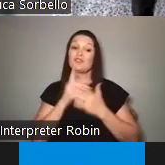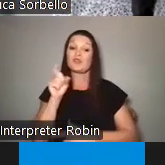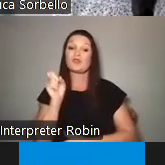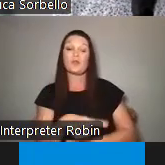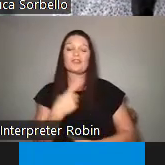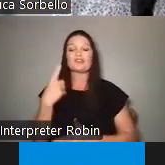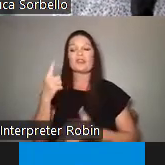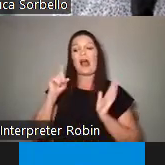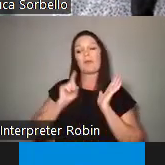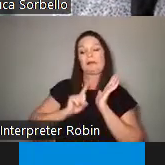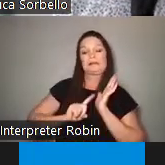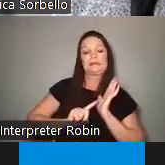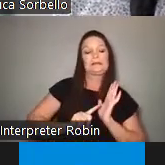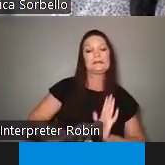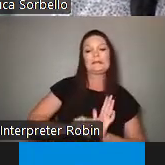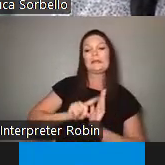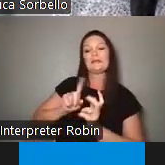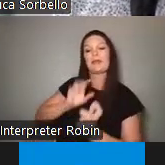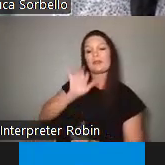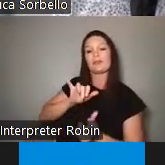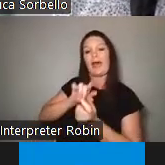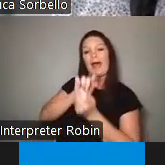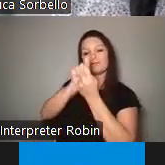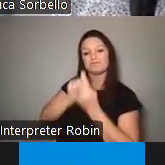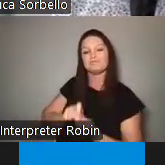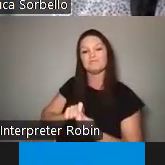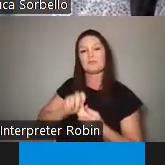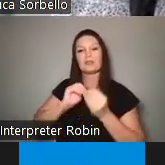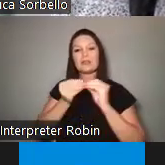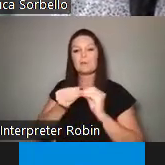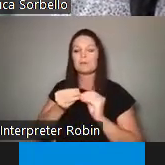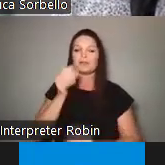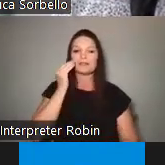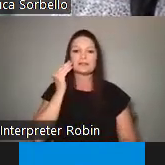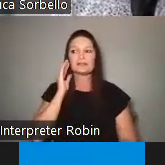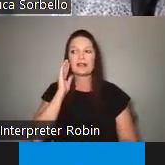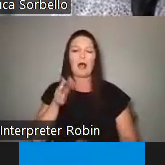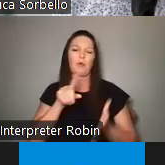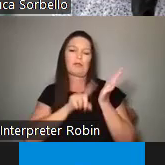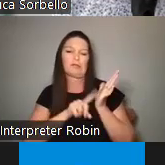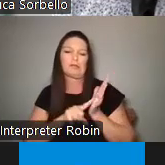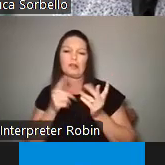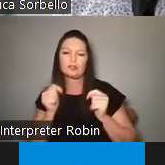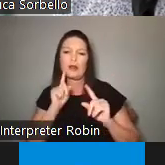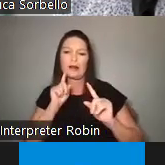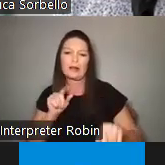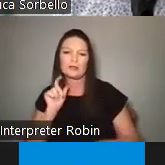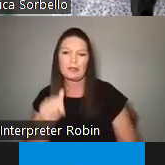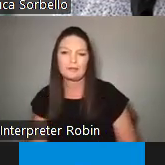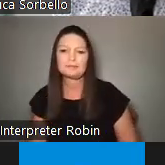of them are accidental overdoses. Again, in the same way that we don't know the exact break down of how many